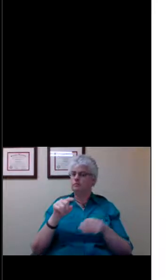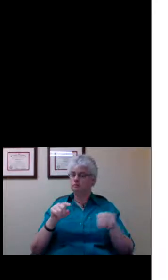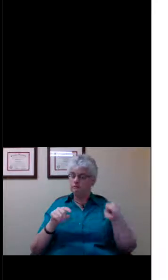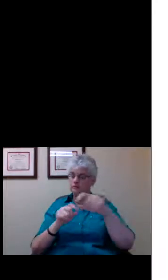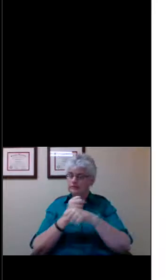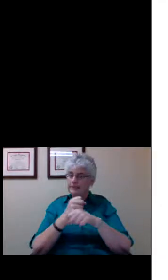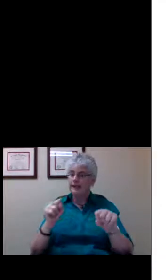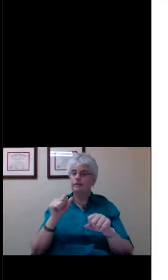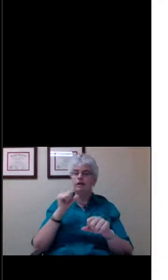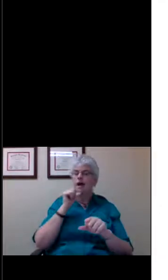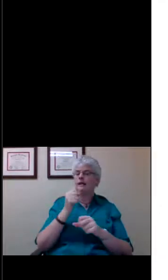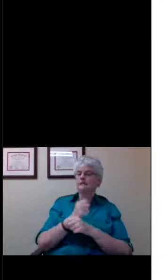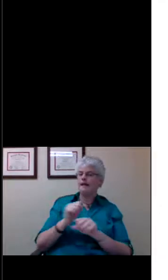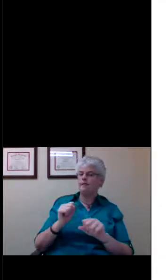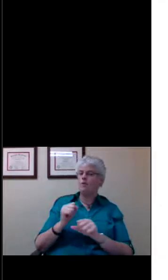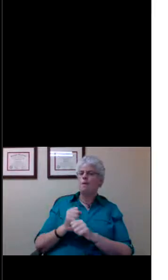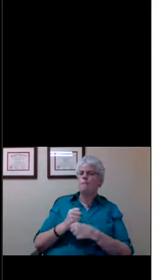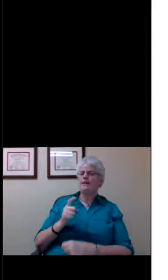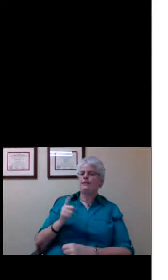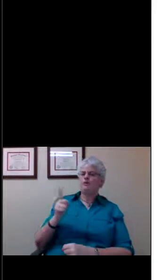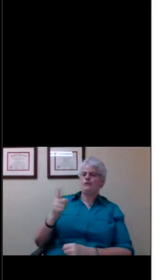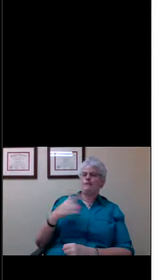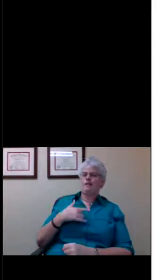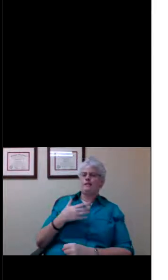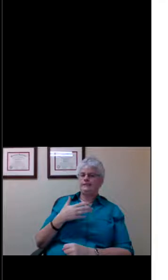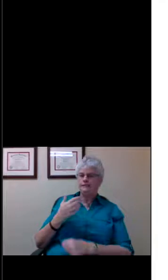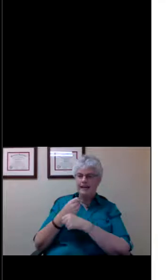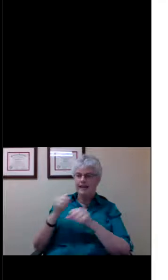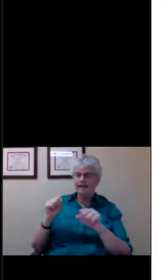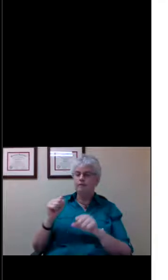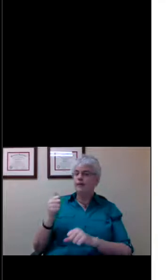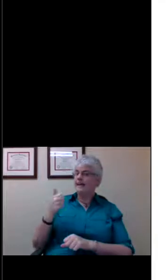students where they felt safe, where they felt not safe,